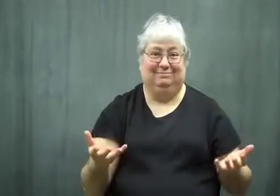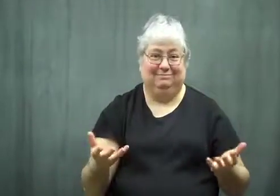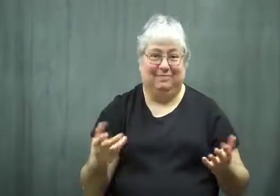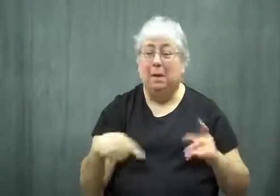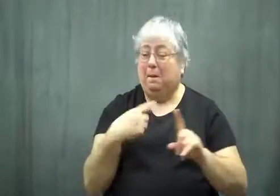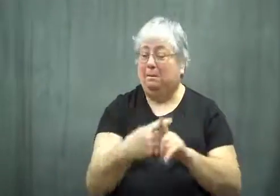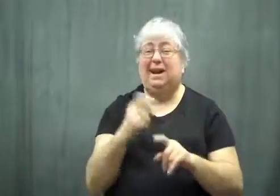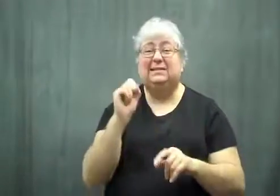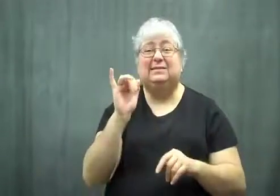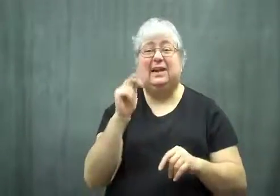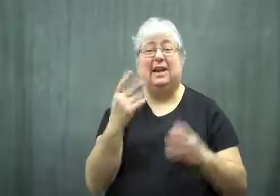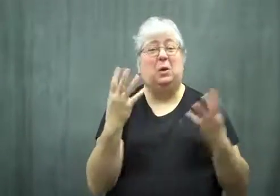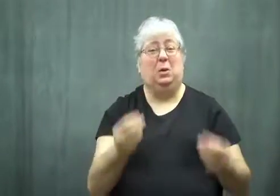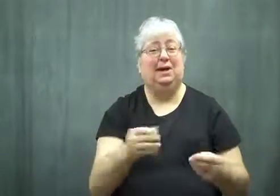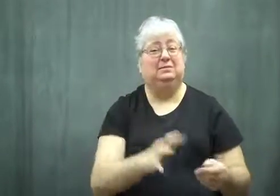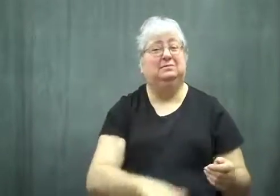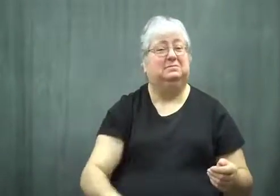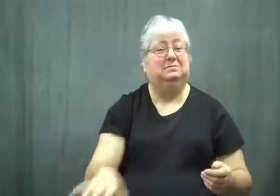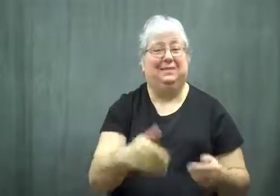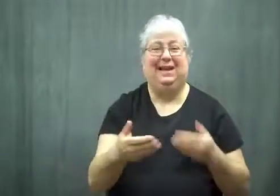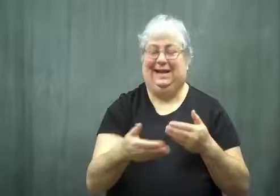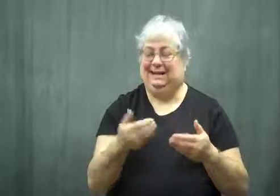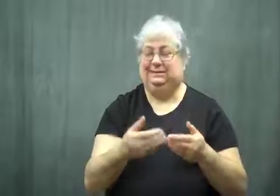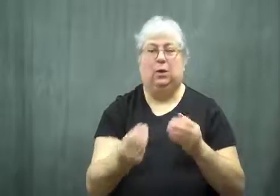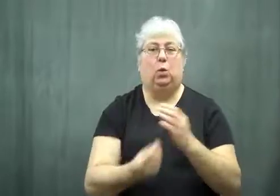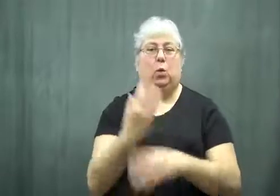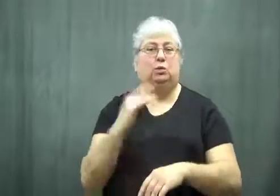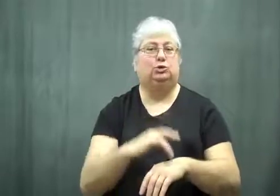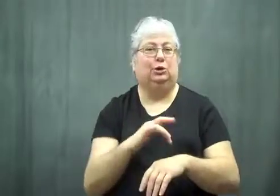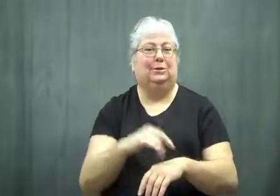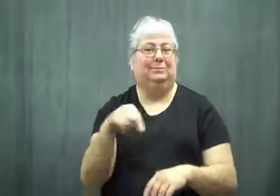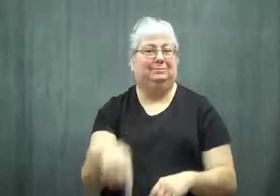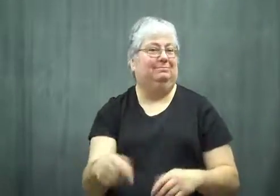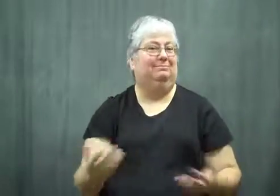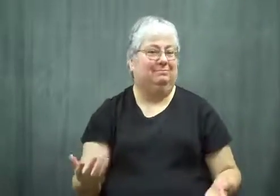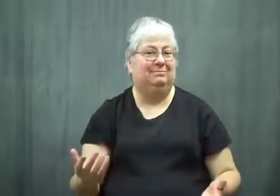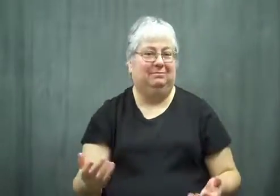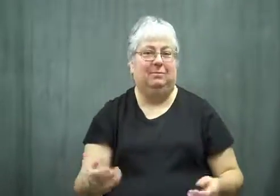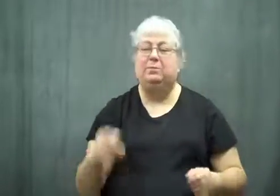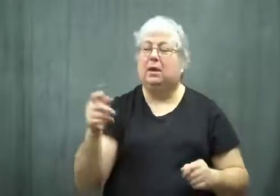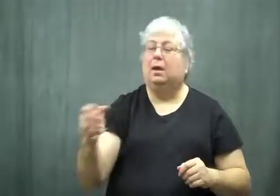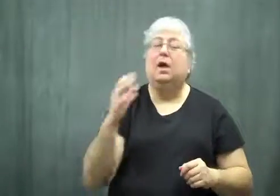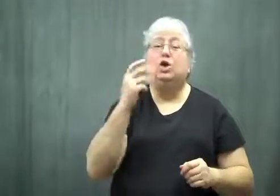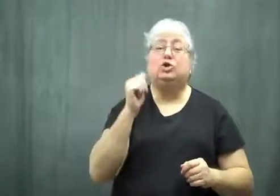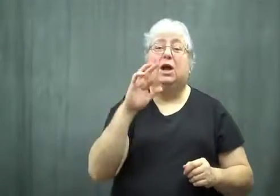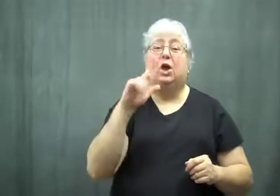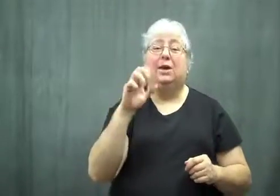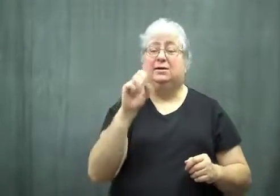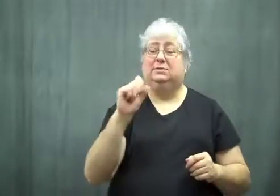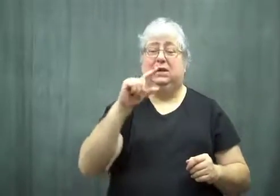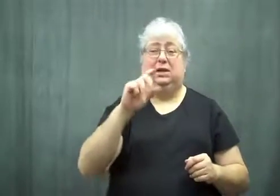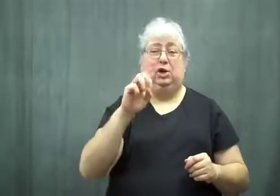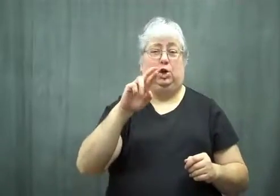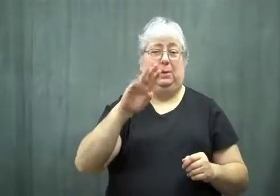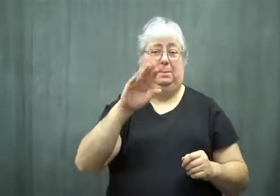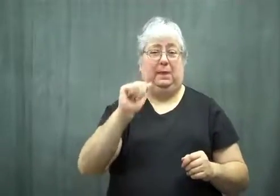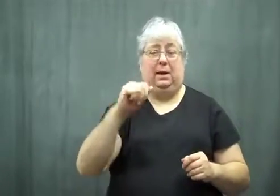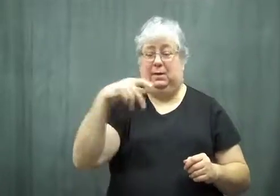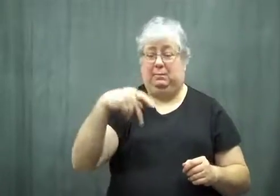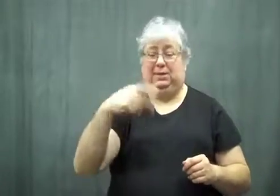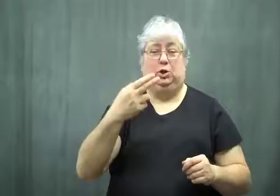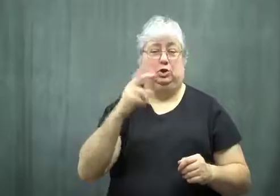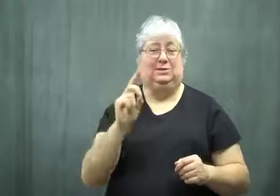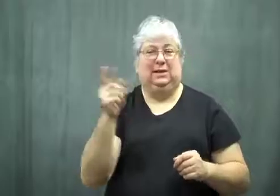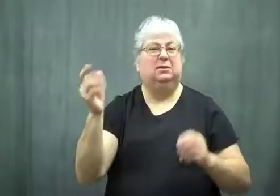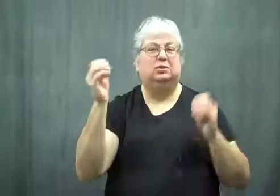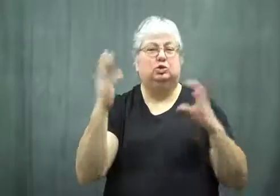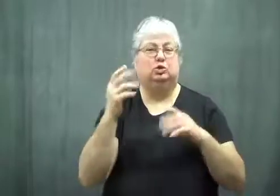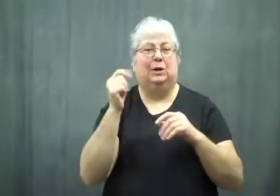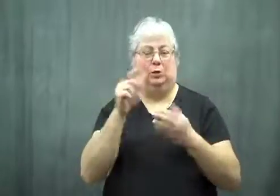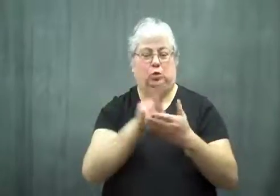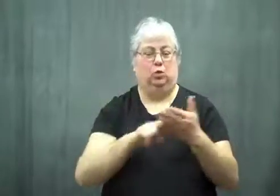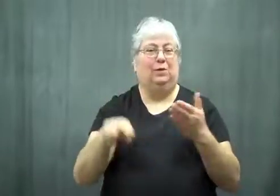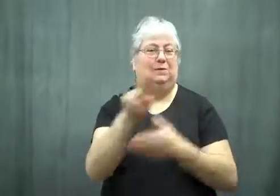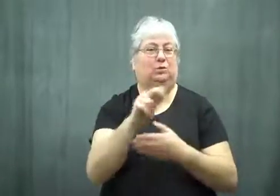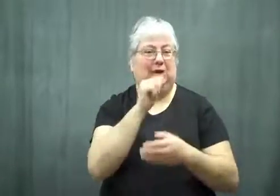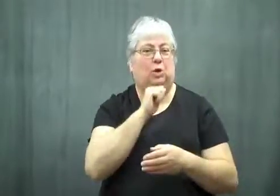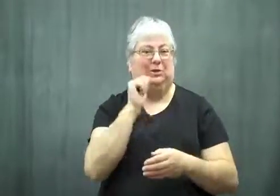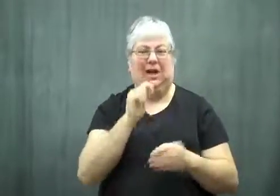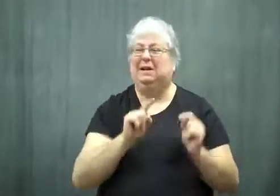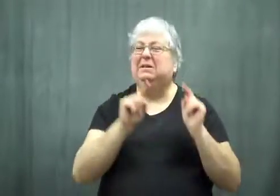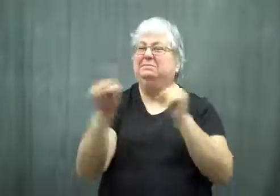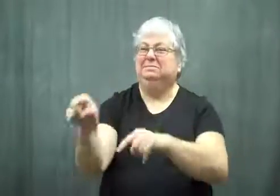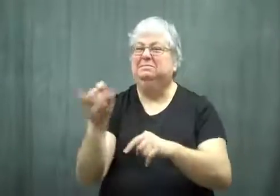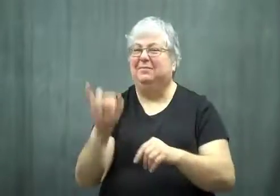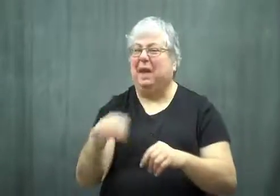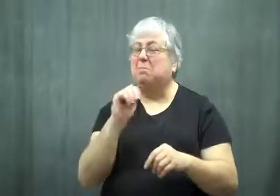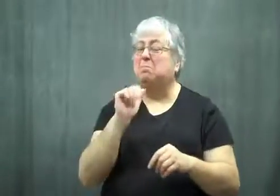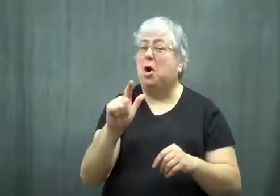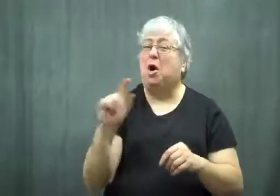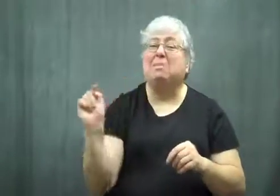The sink is a wet environment, ideal for bacteria to grow.